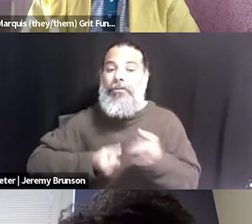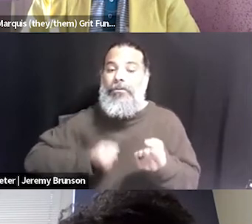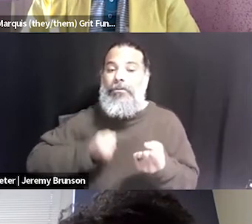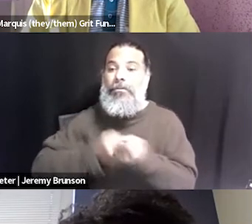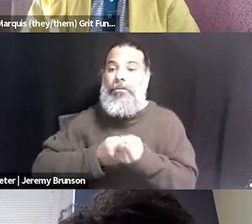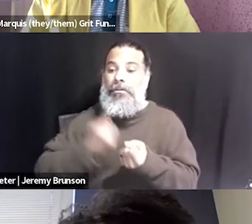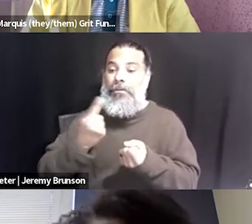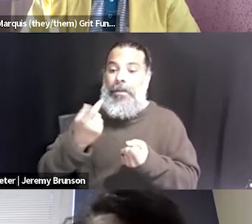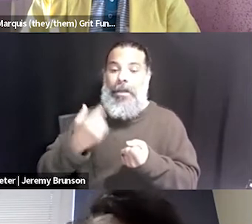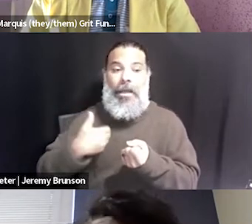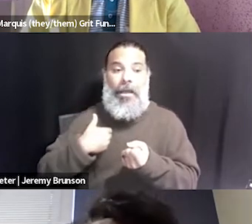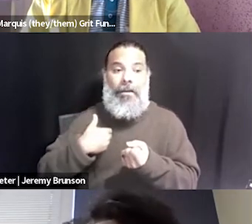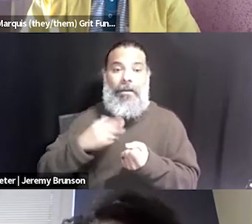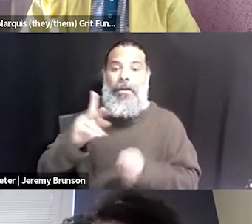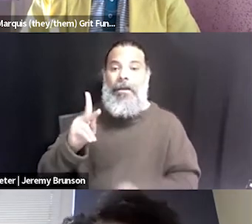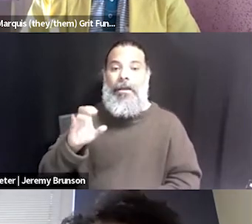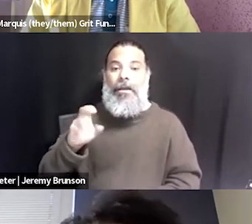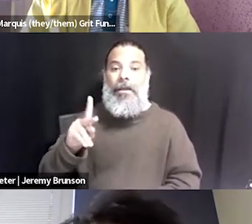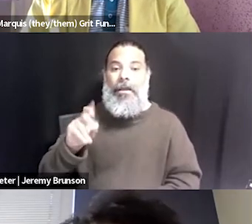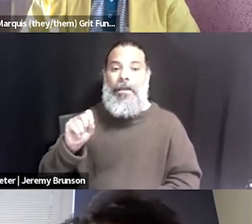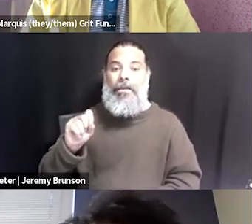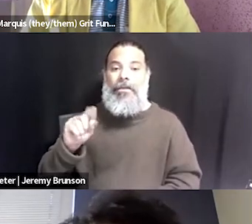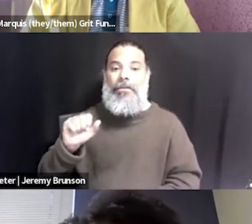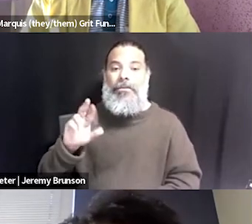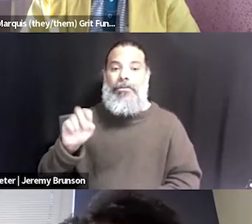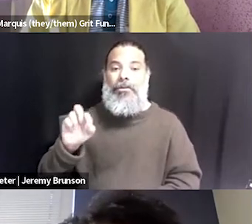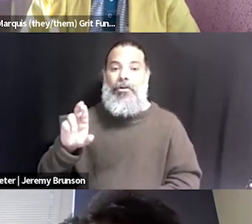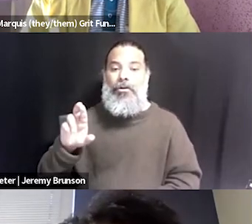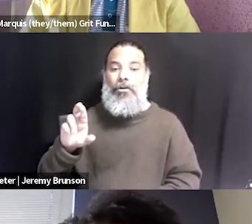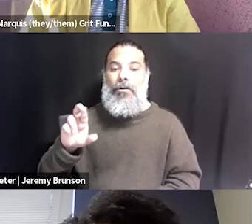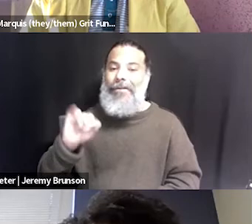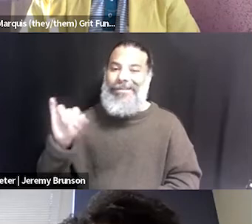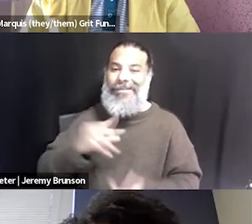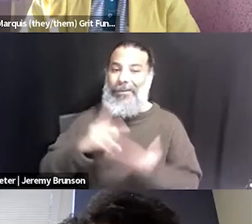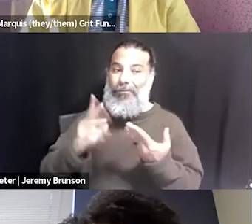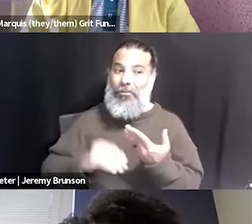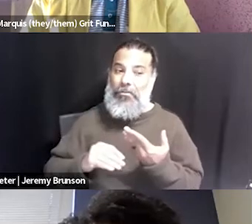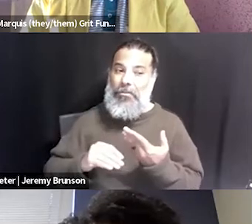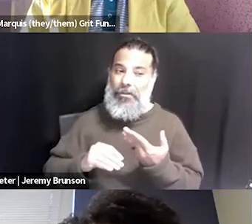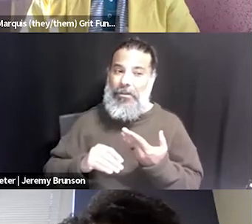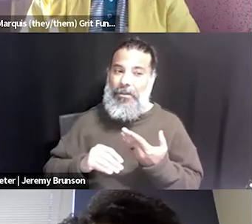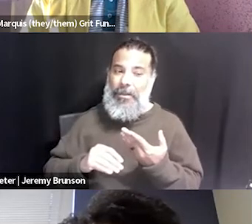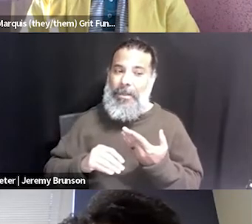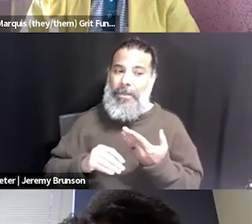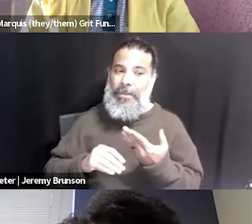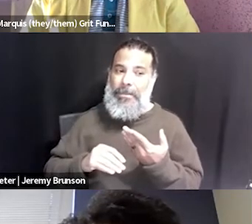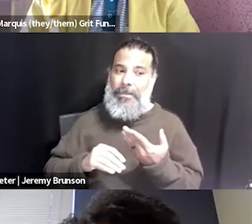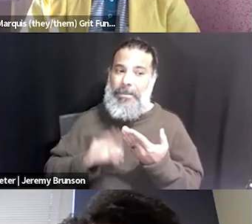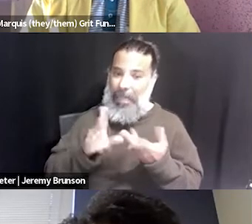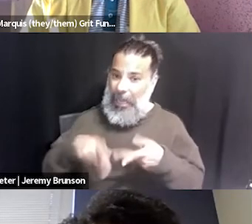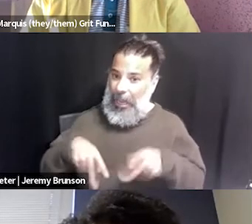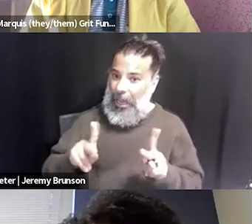having a kick starter for that same program an allotted income?